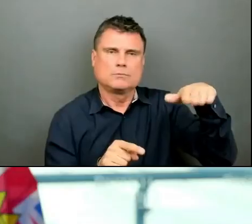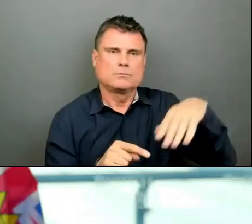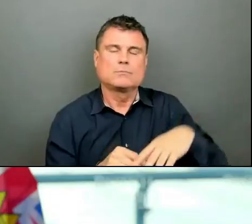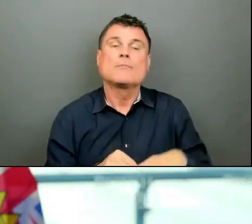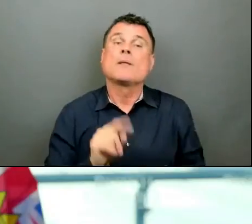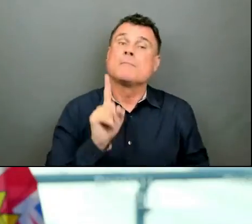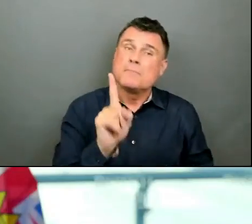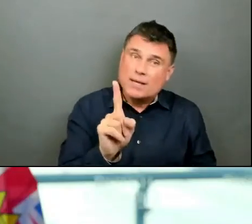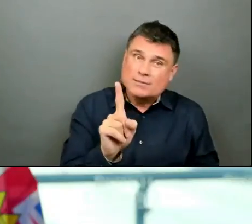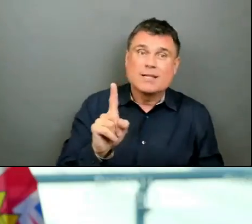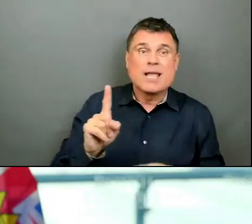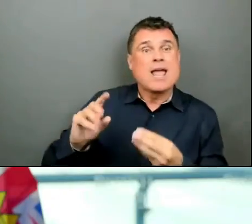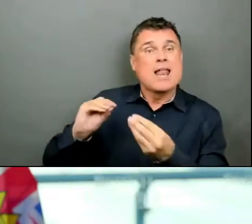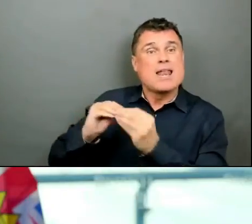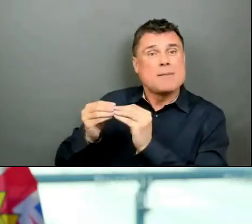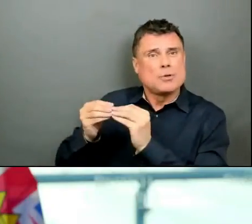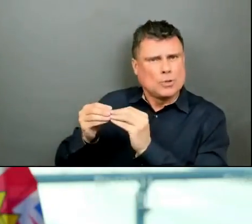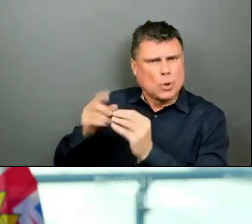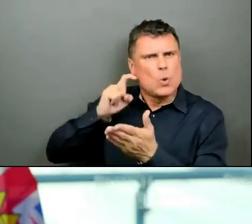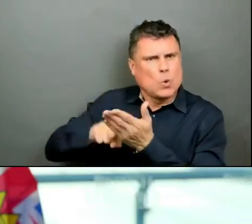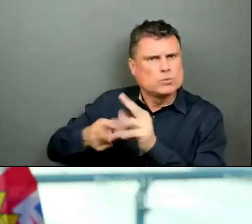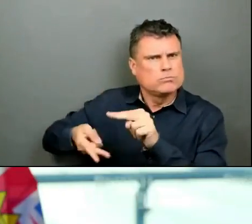actual, even if it